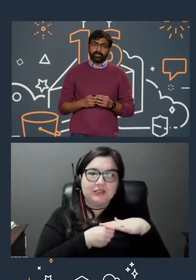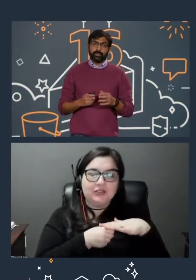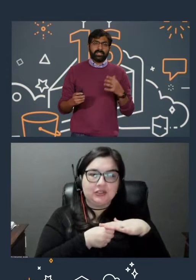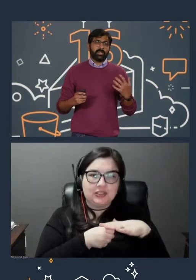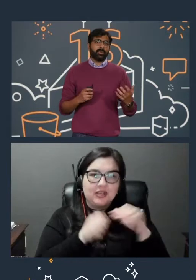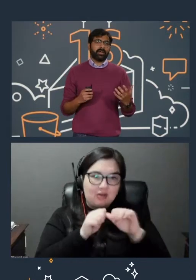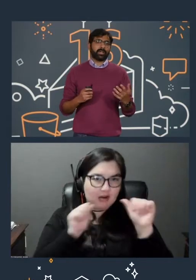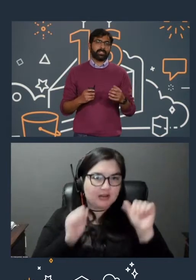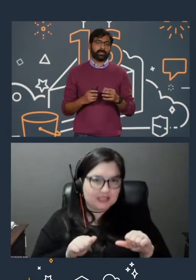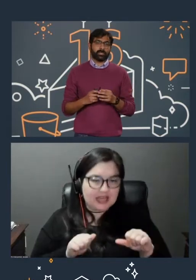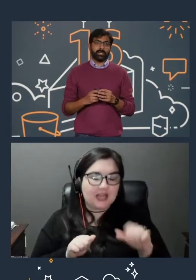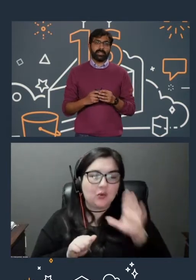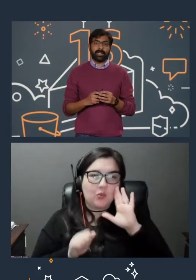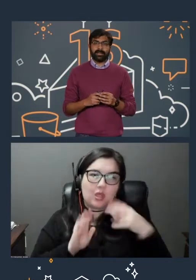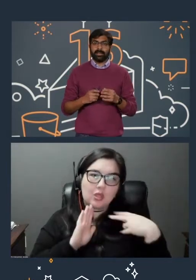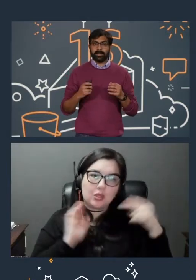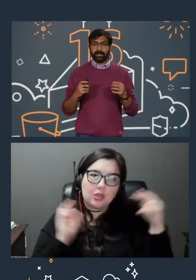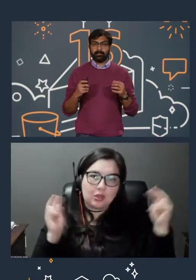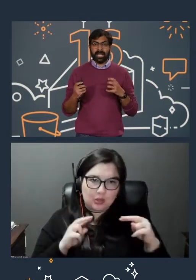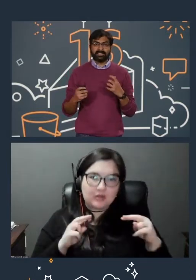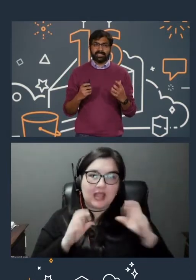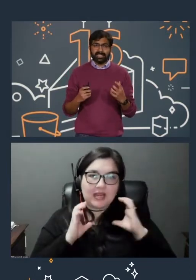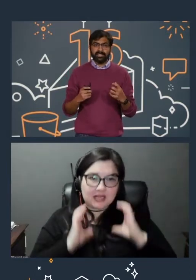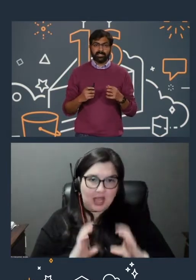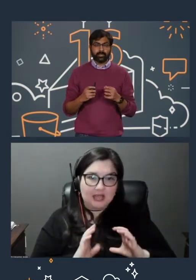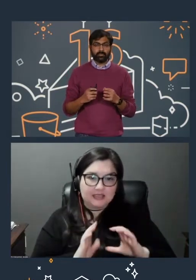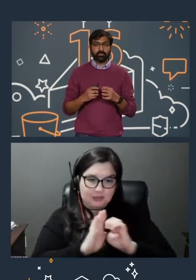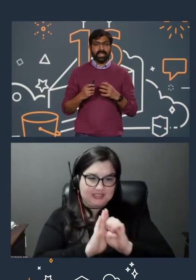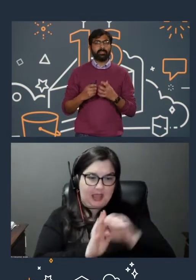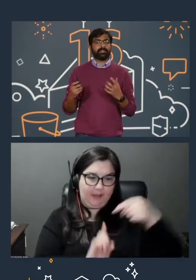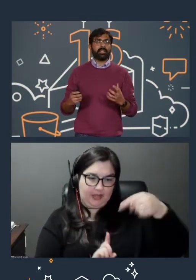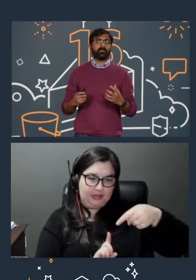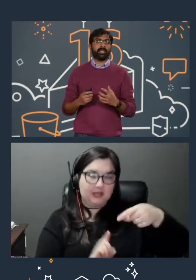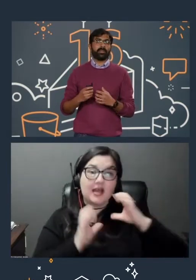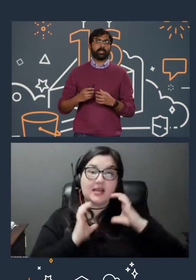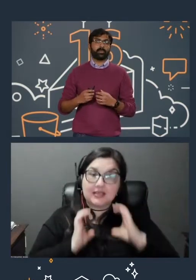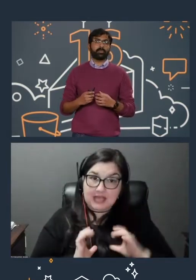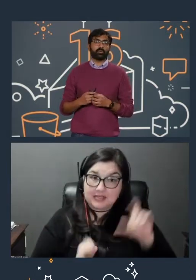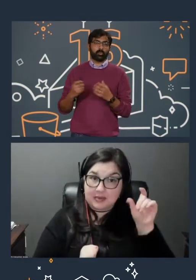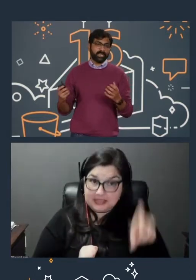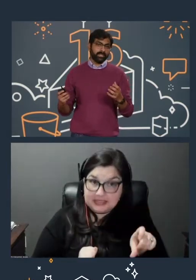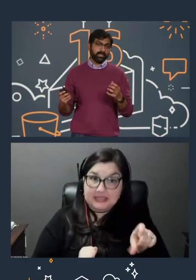So here we have a customer that has the need to make their data be available globally